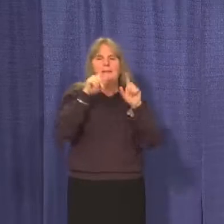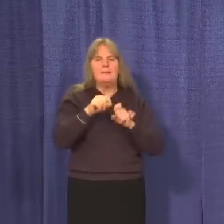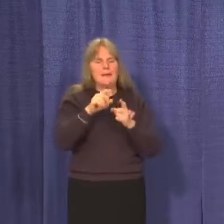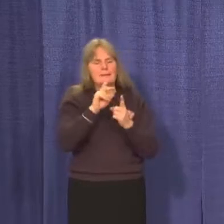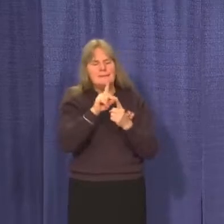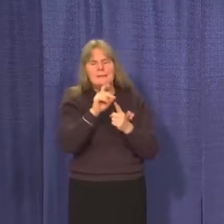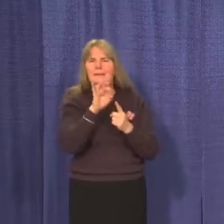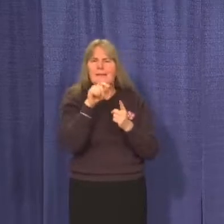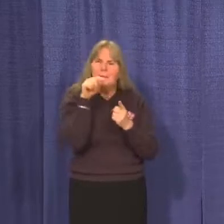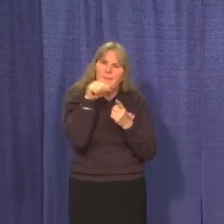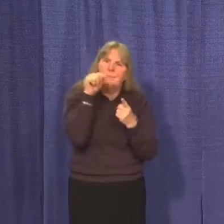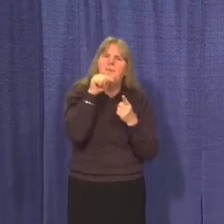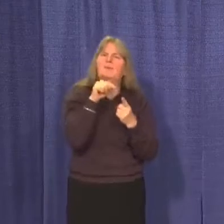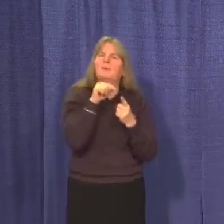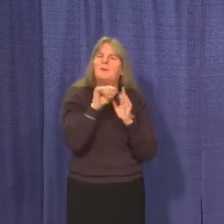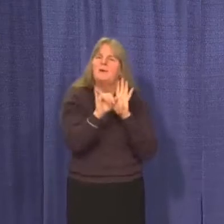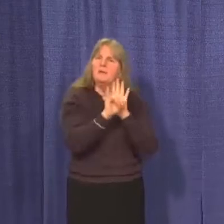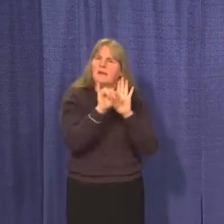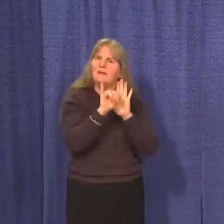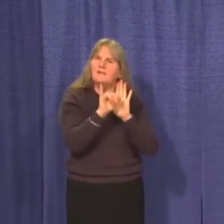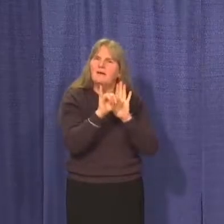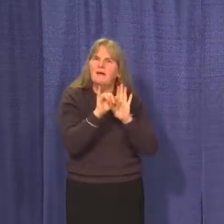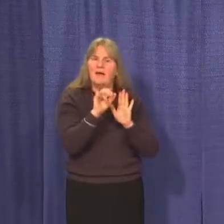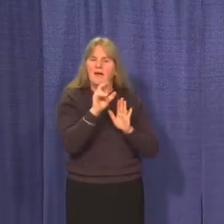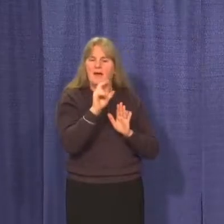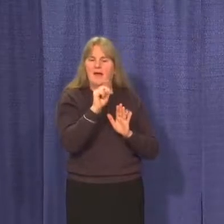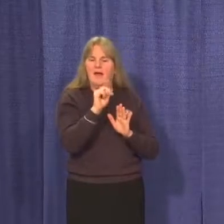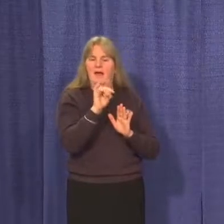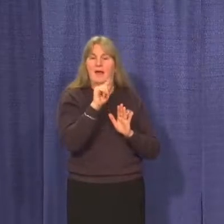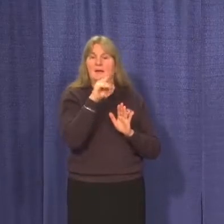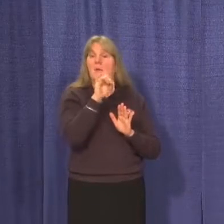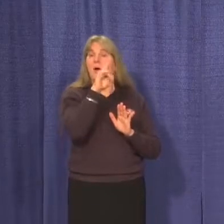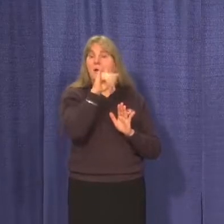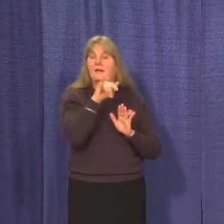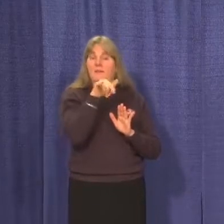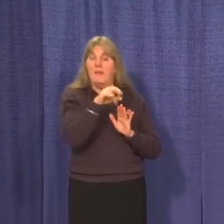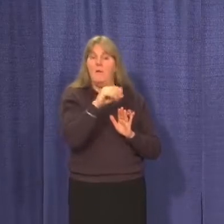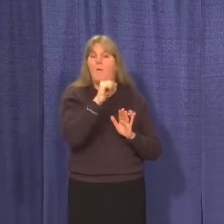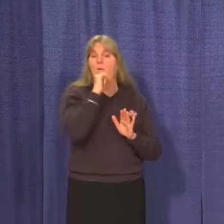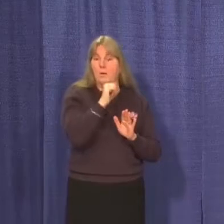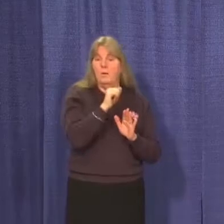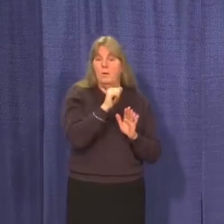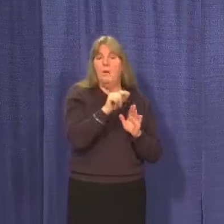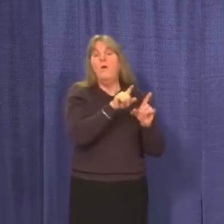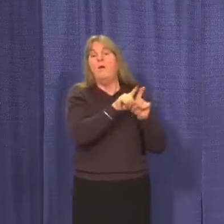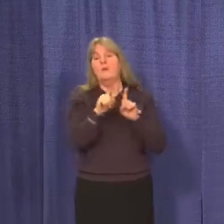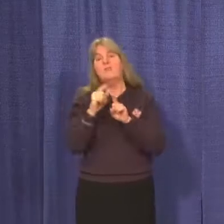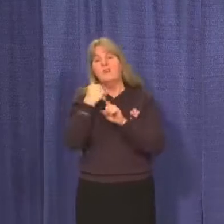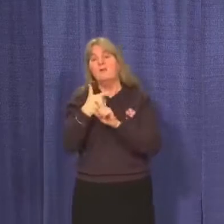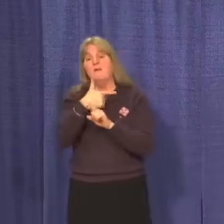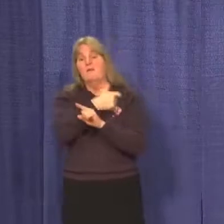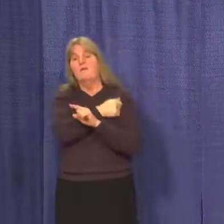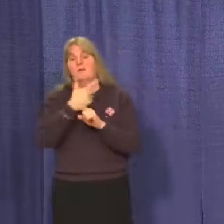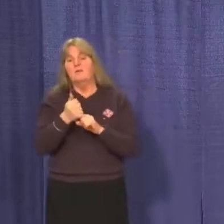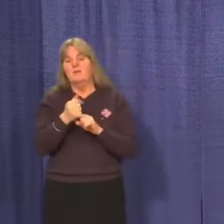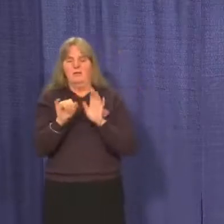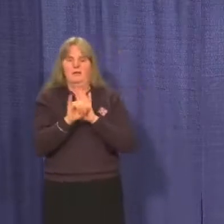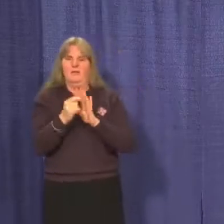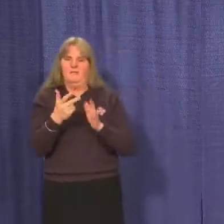For those already vaccinated, it will also help identify whether antibodies are present as the result of receiving immunization.